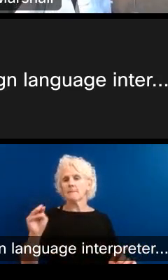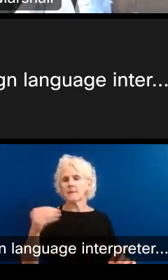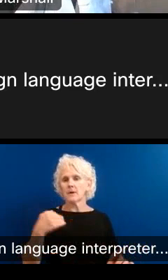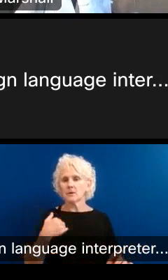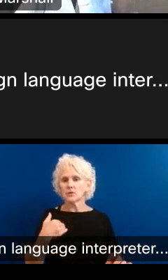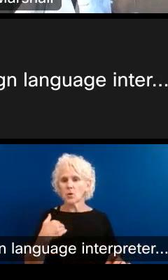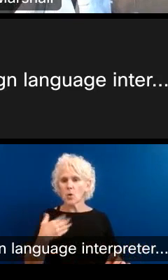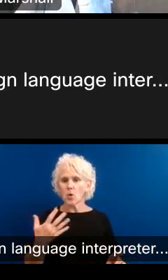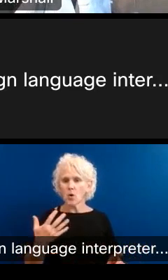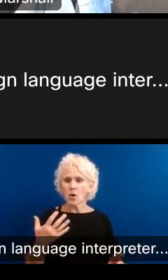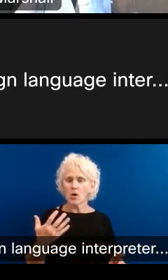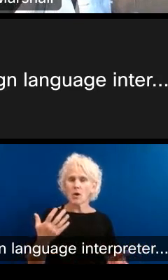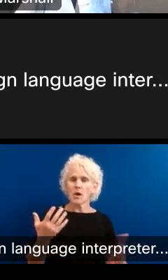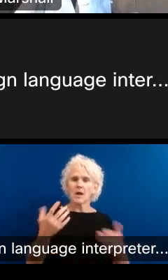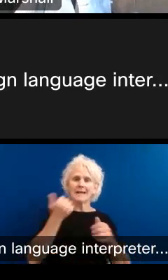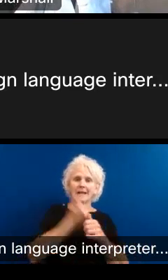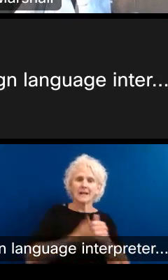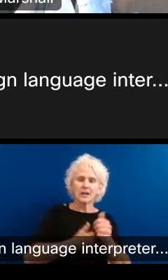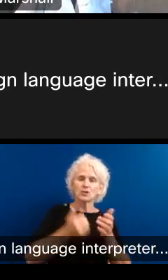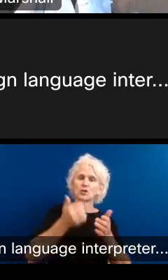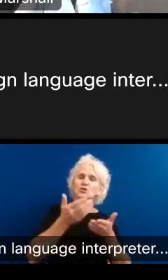different out of home placement plan, right. Because you're going to have